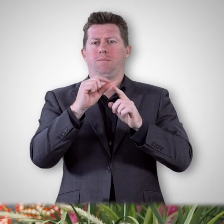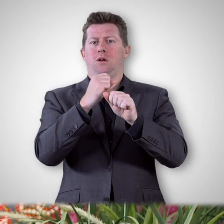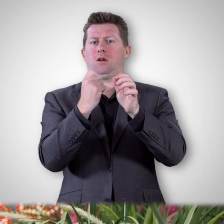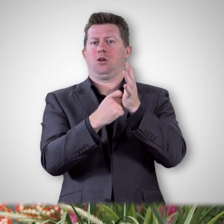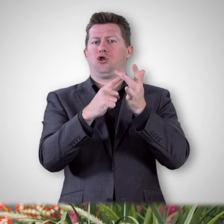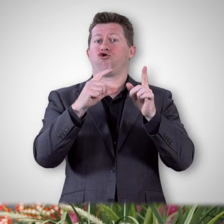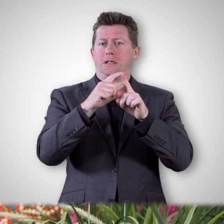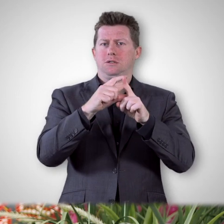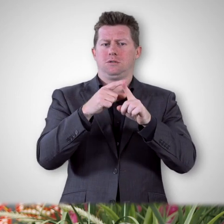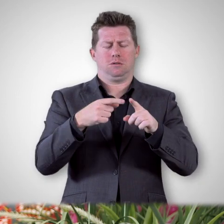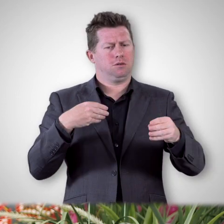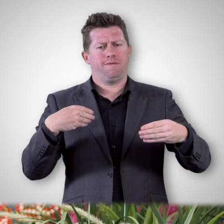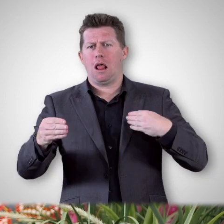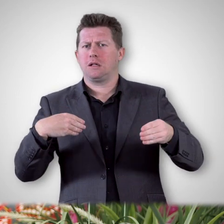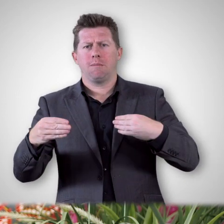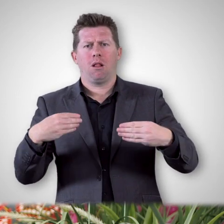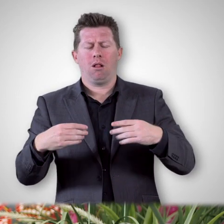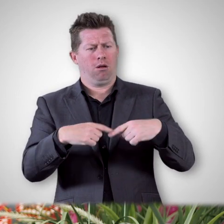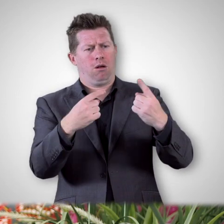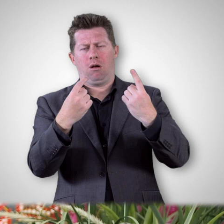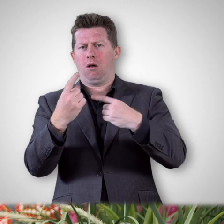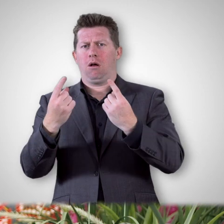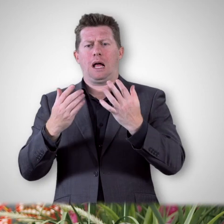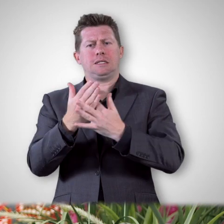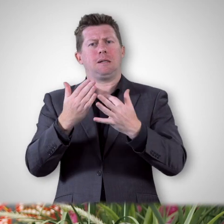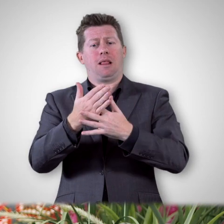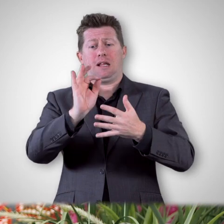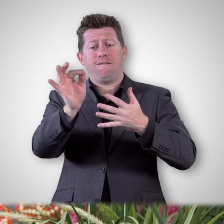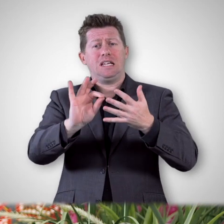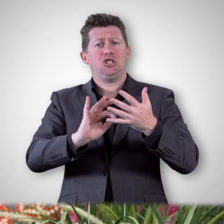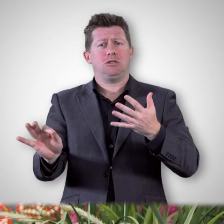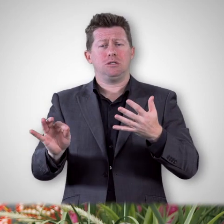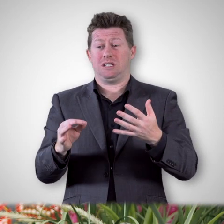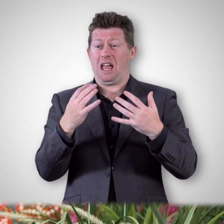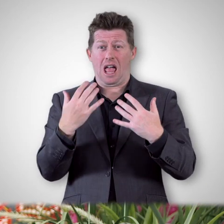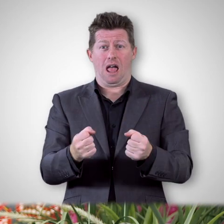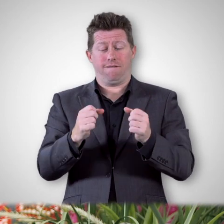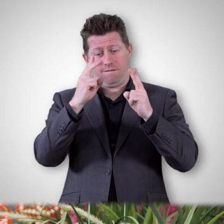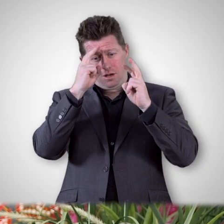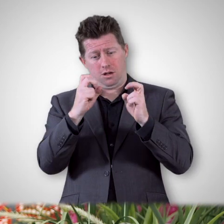its versatility and range of accessibility features. It has an immersive reader, it